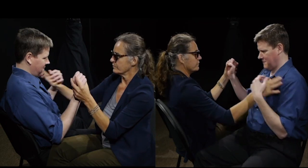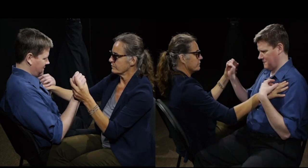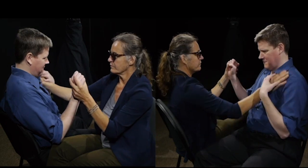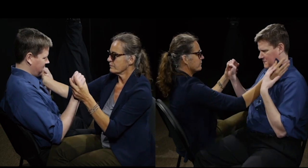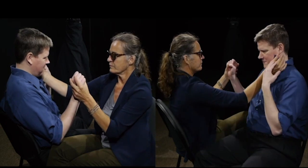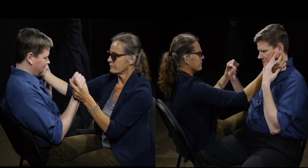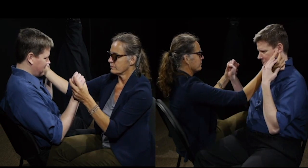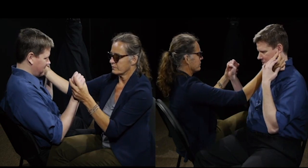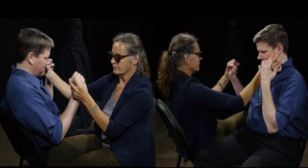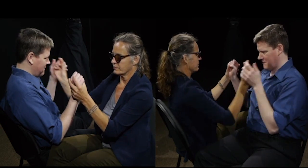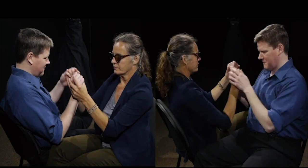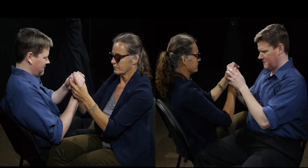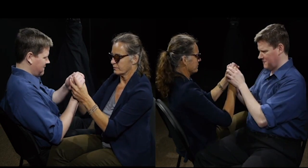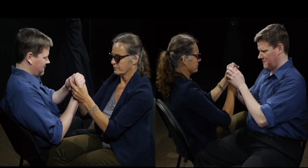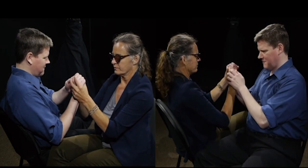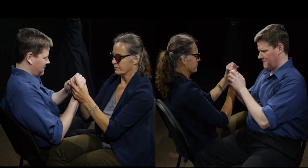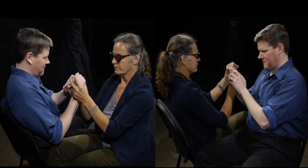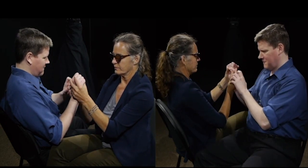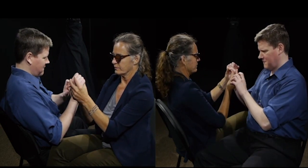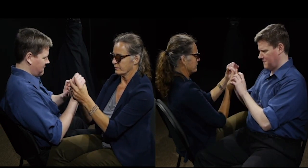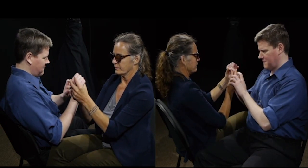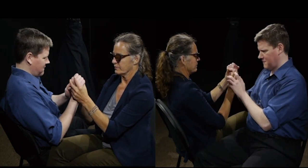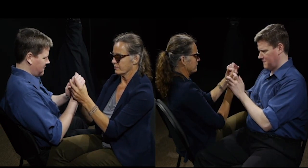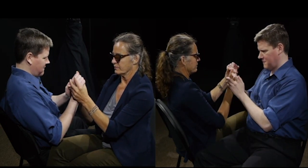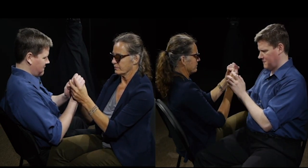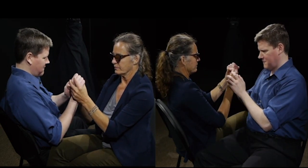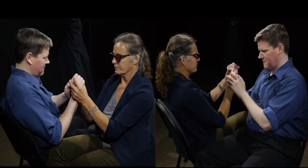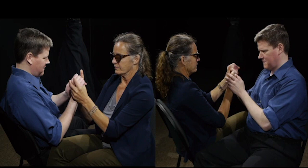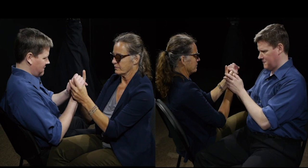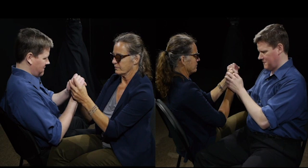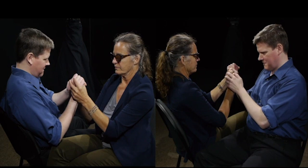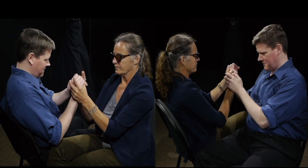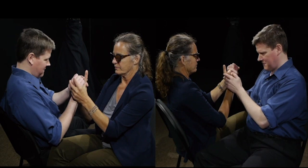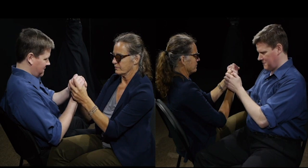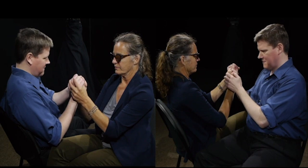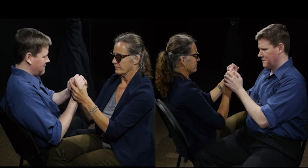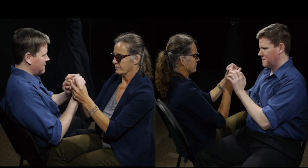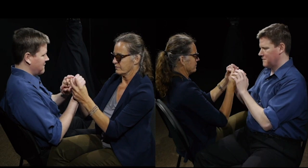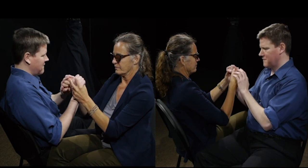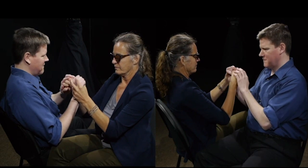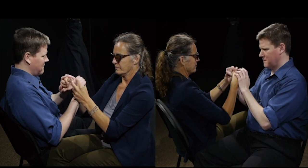take this example of a proprioceptive construction describing earrings in the lobe of an ear.